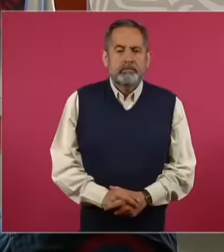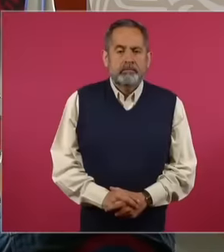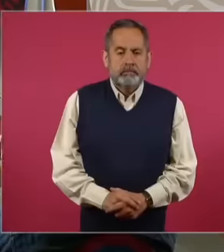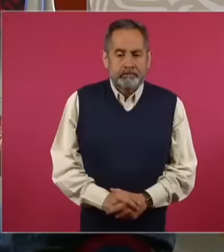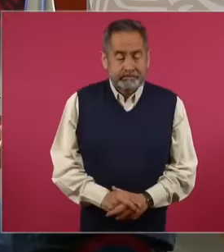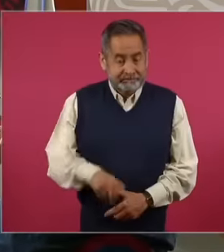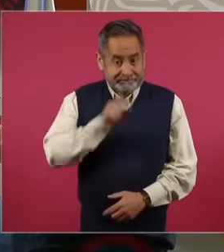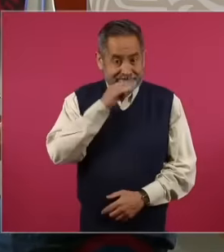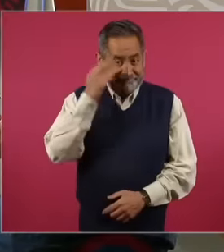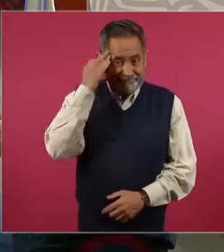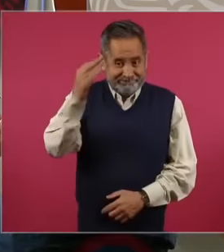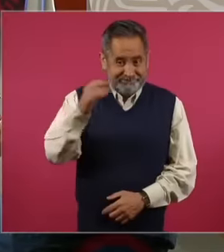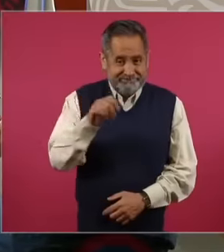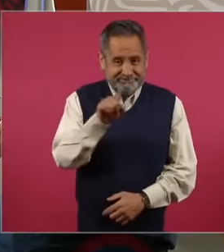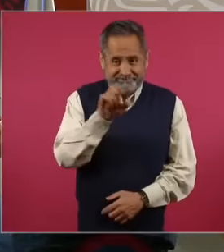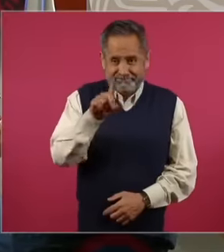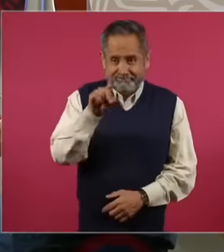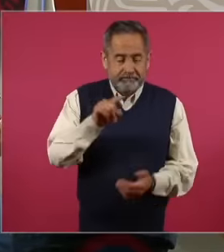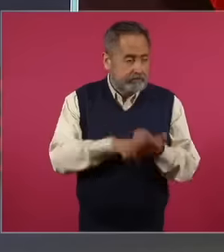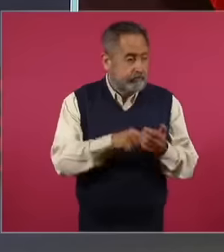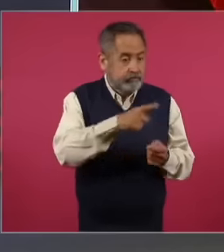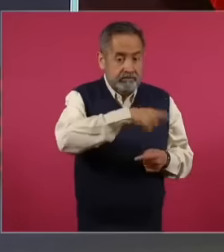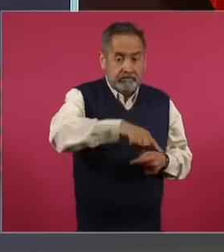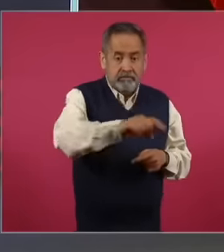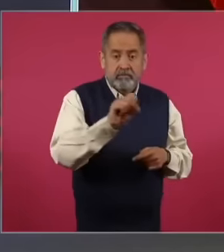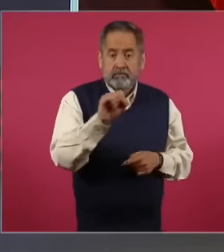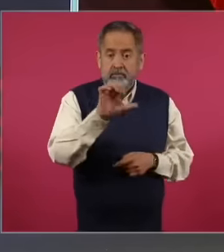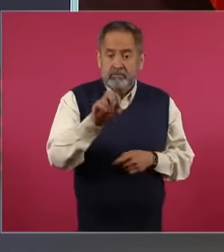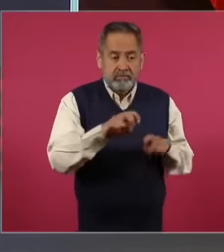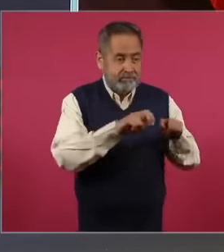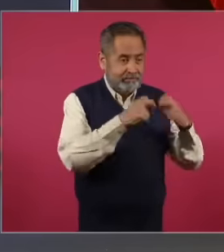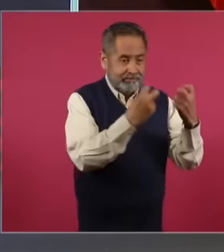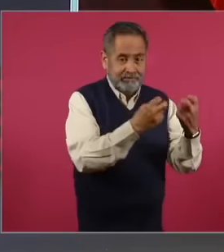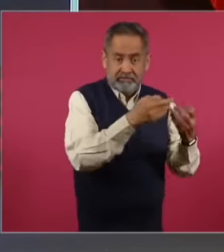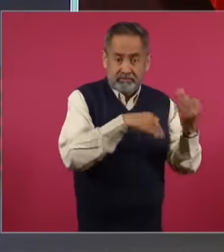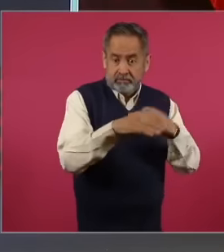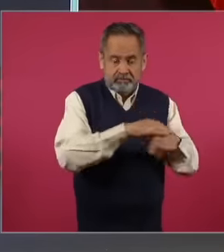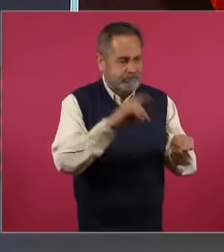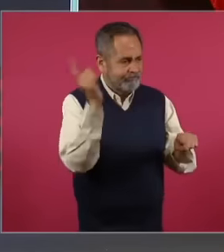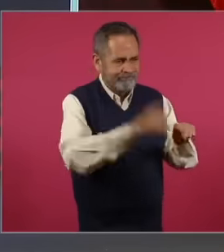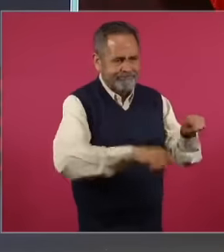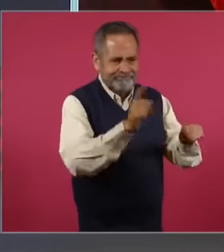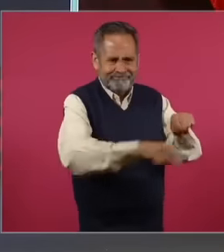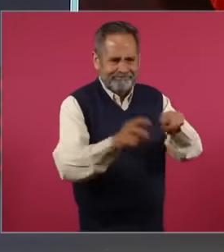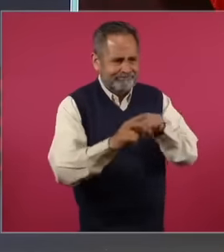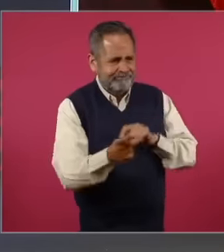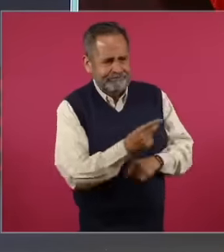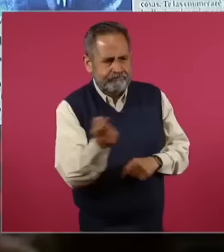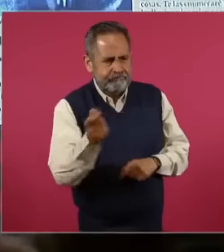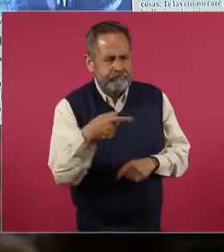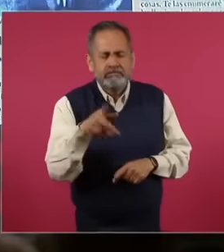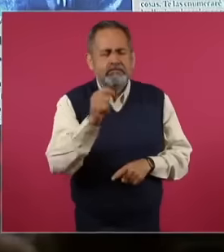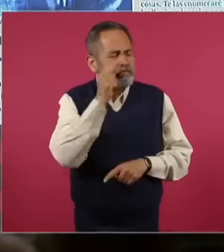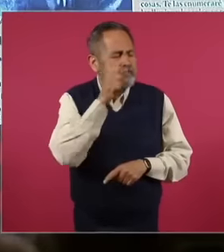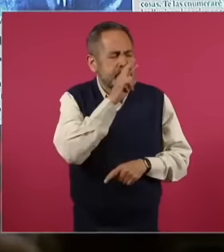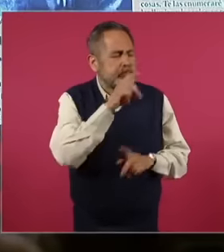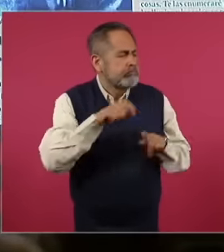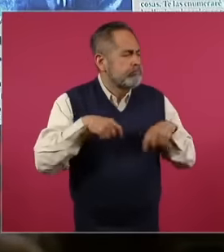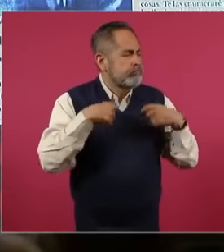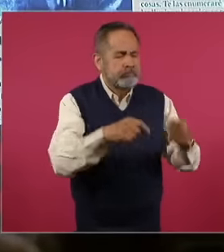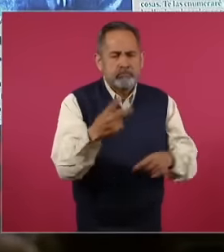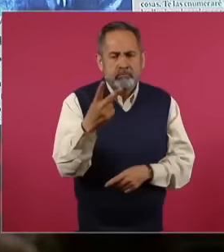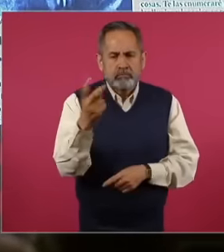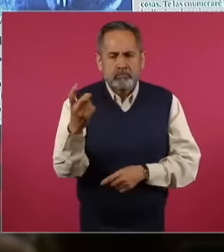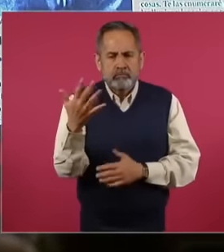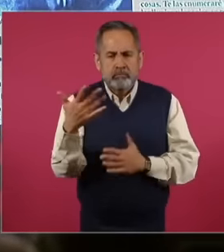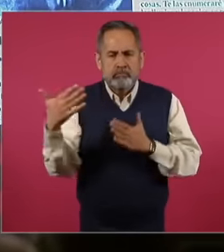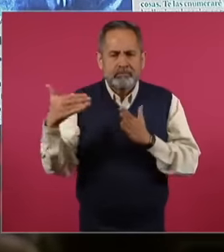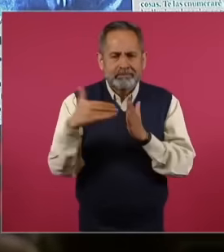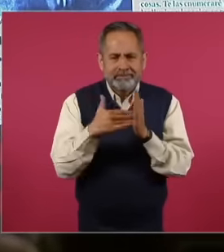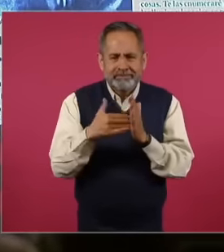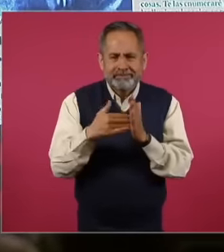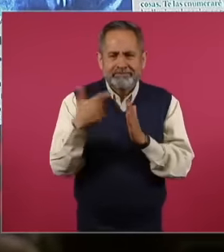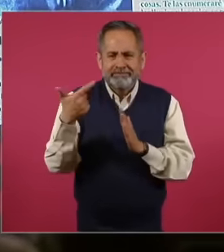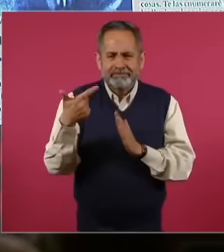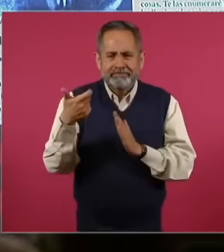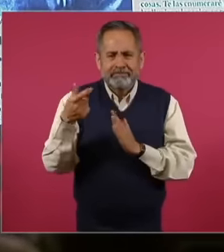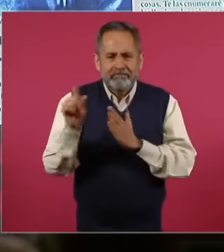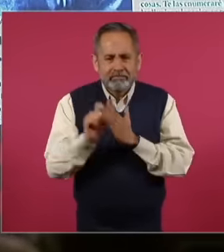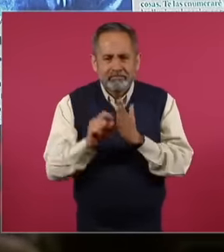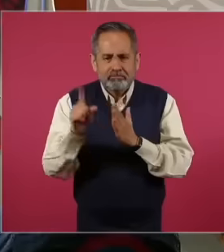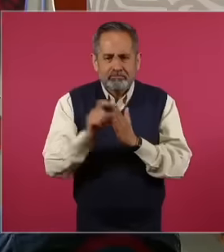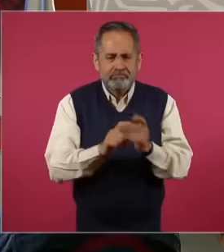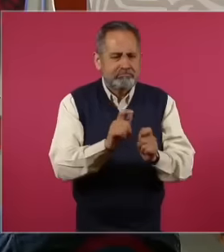but with a lifetime pension of 250,000 pesos per month, those did not press their buttons.